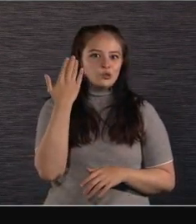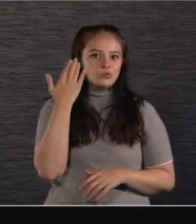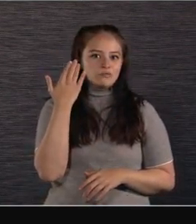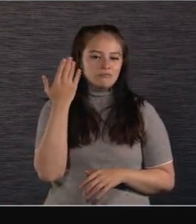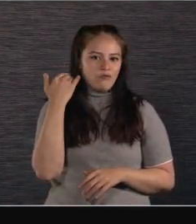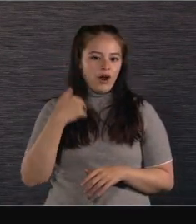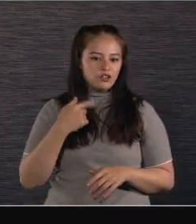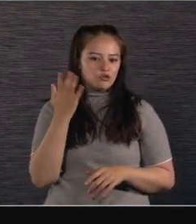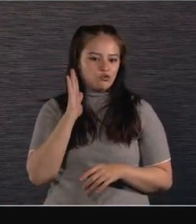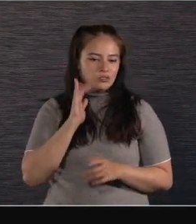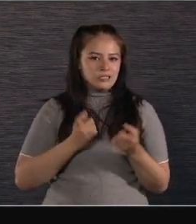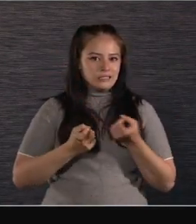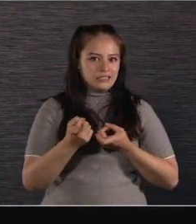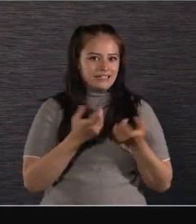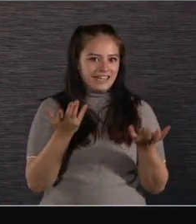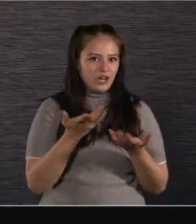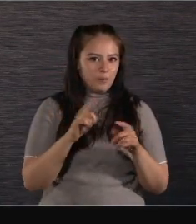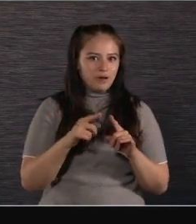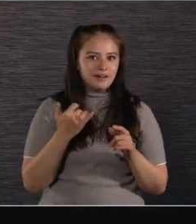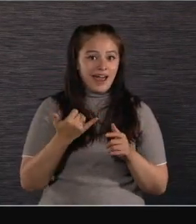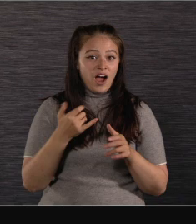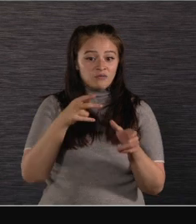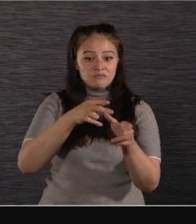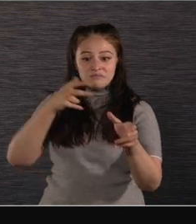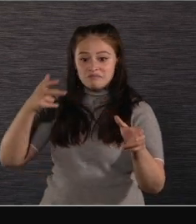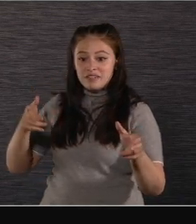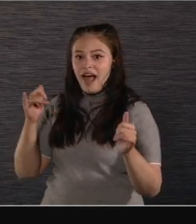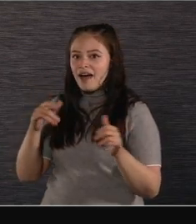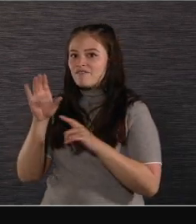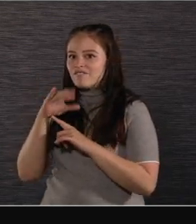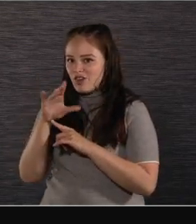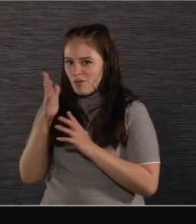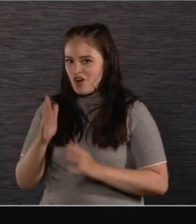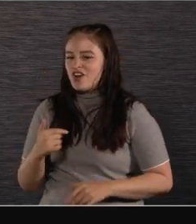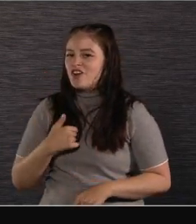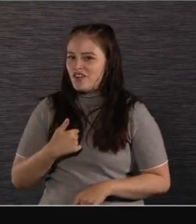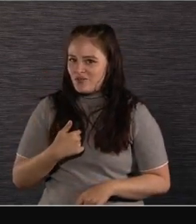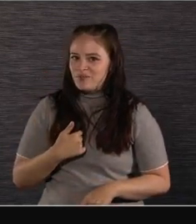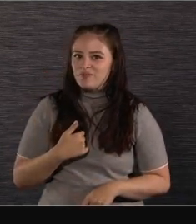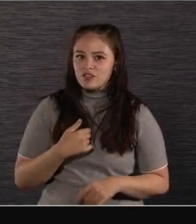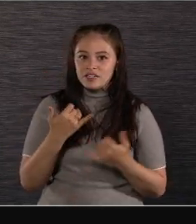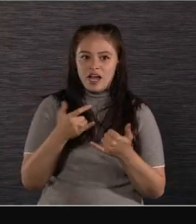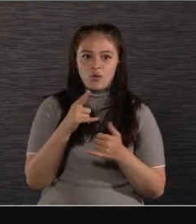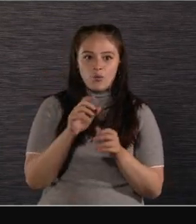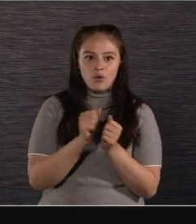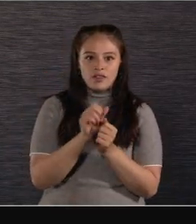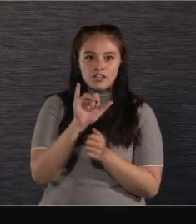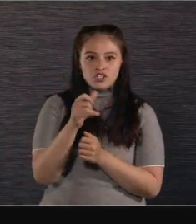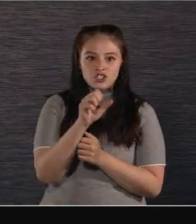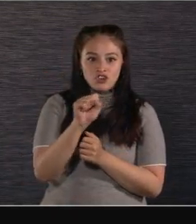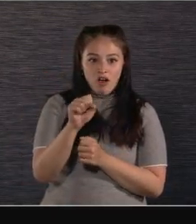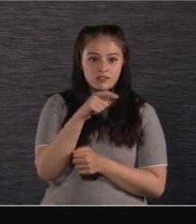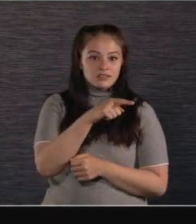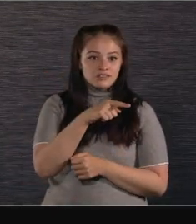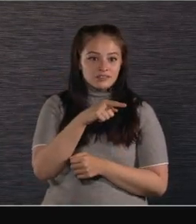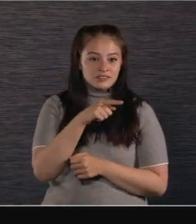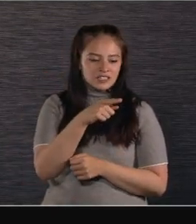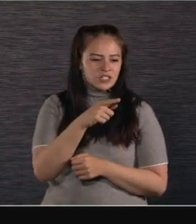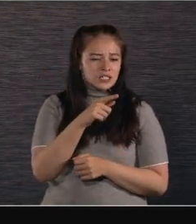Had fun. Now I’m on the other side of the lands and we're going to shoot with Joss Christensen, my good buddy, Olympic gold medalist.